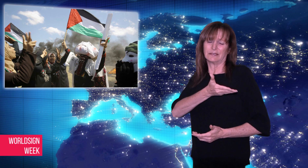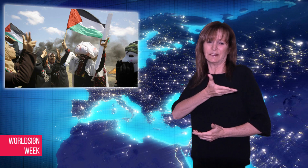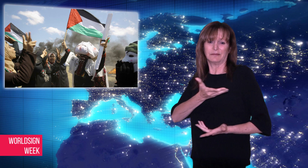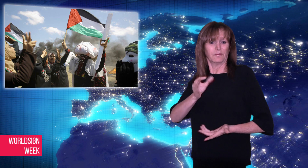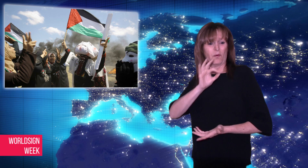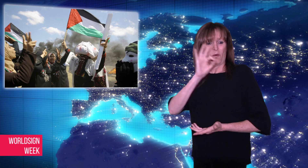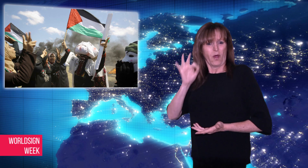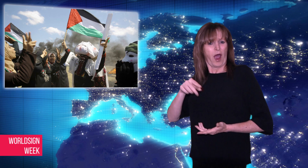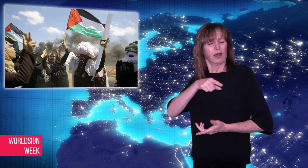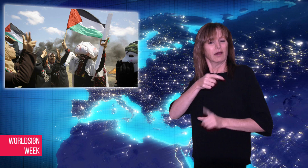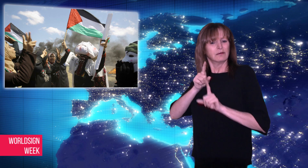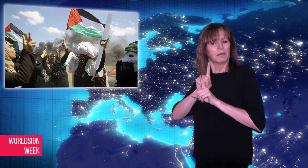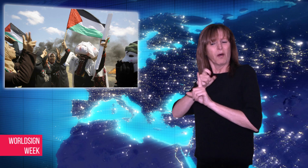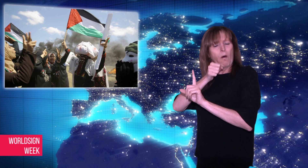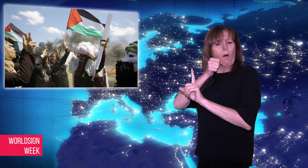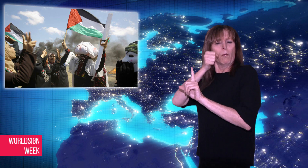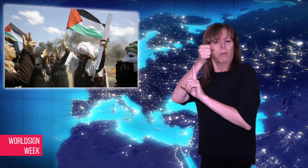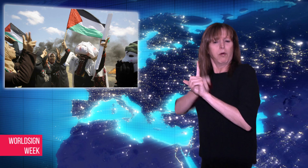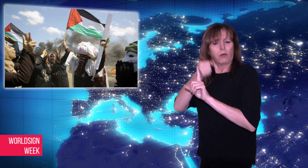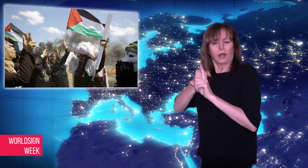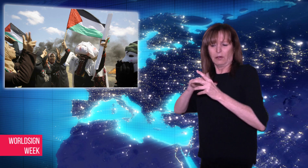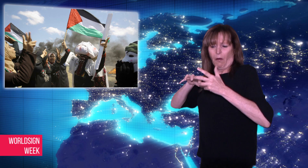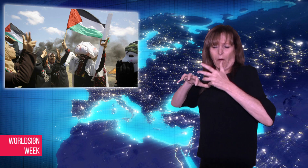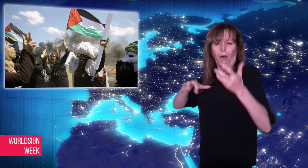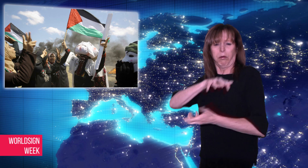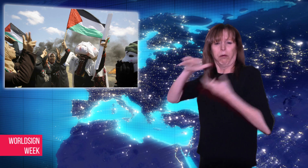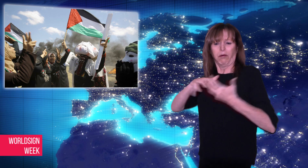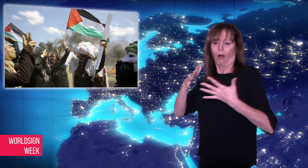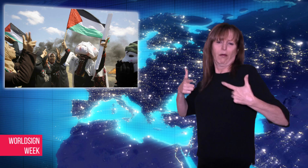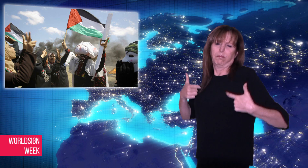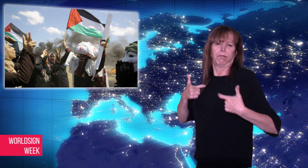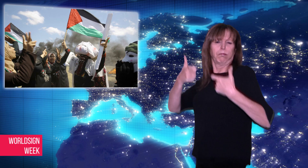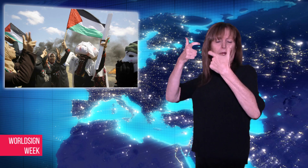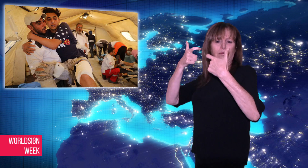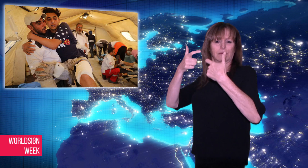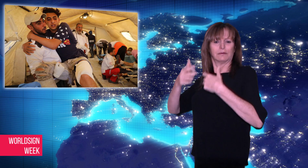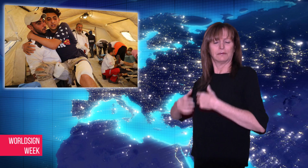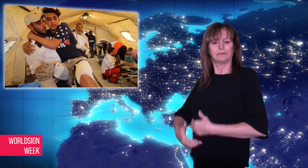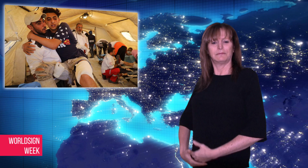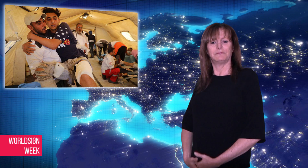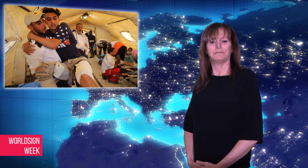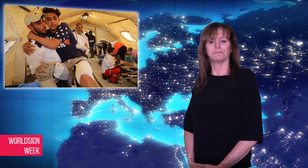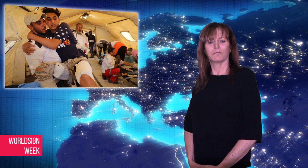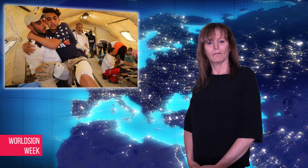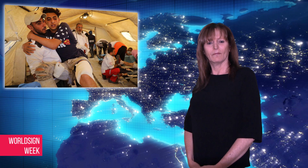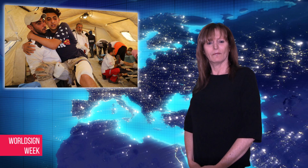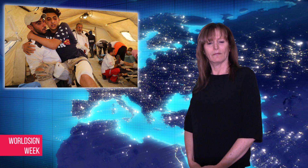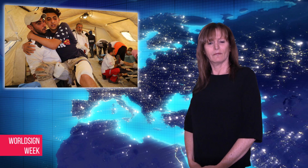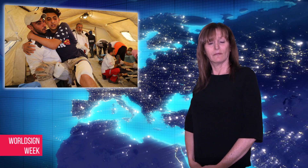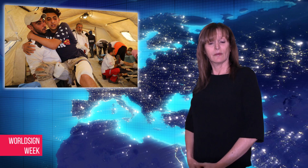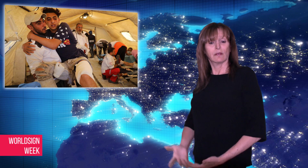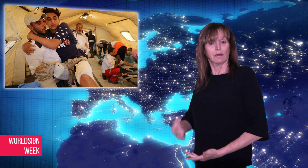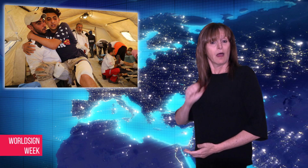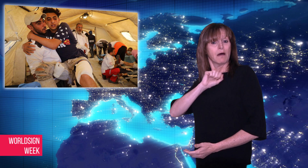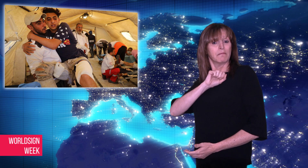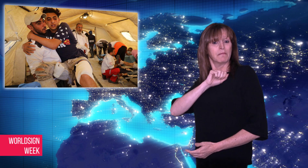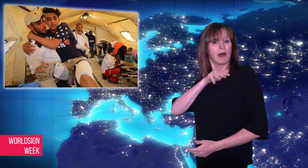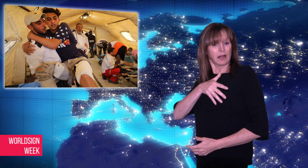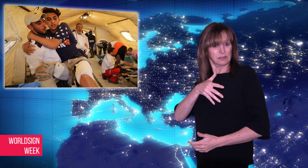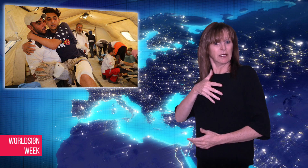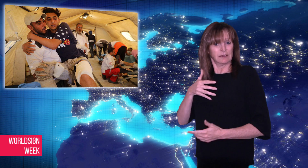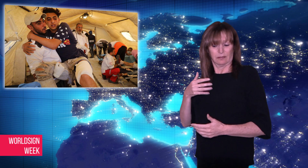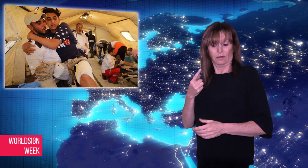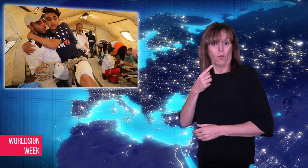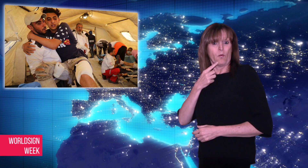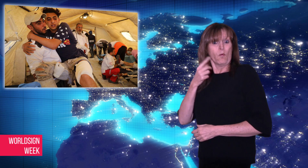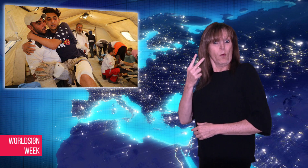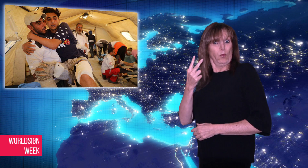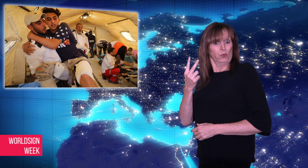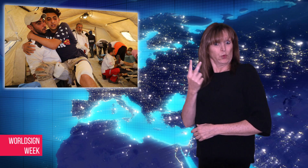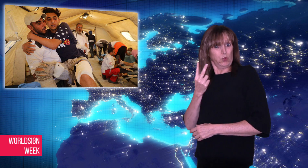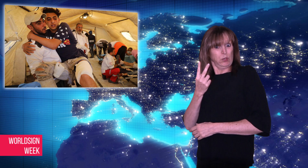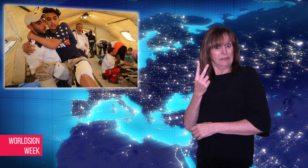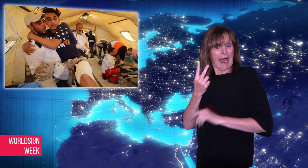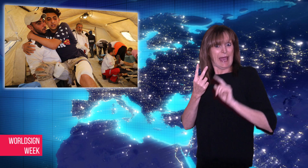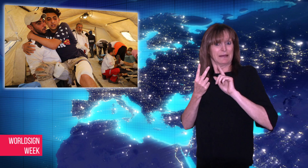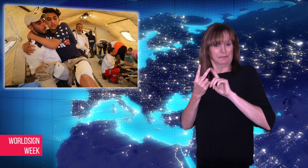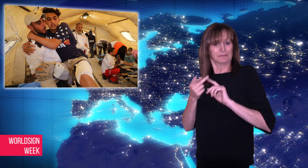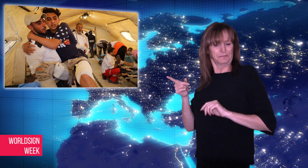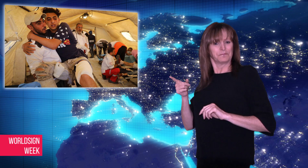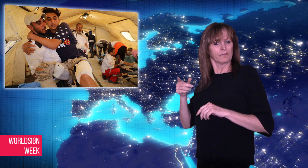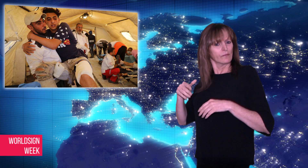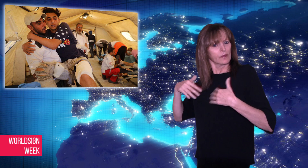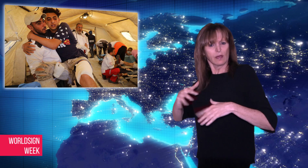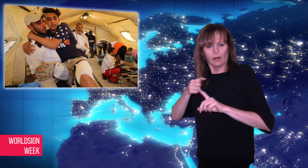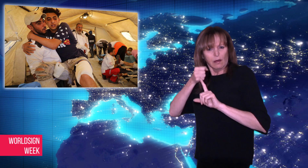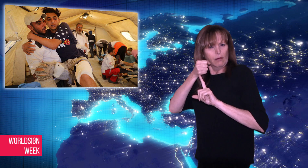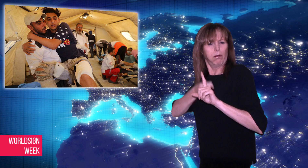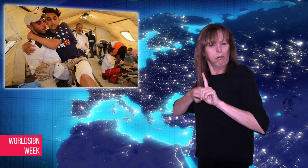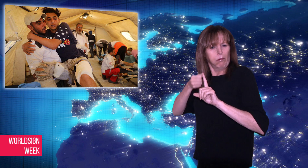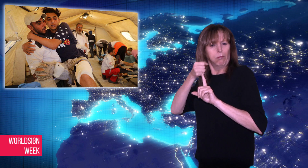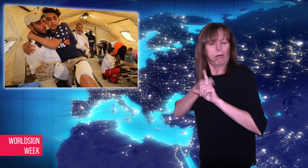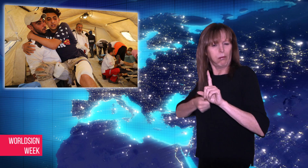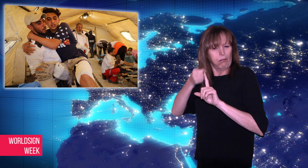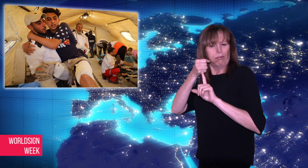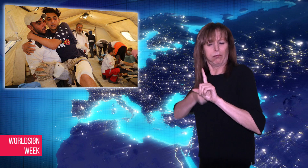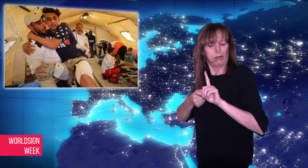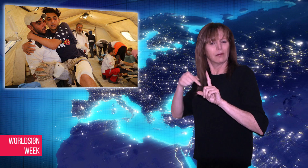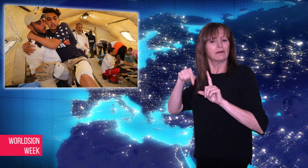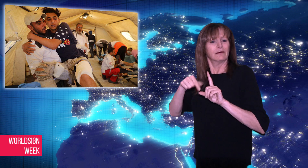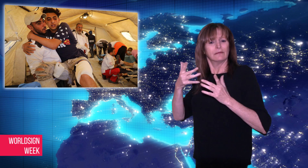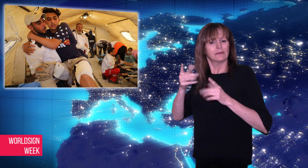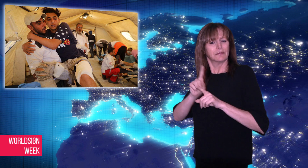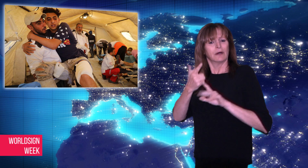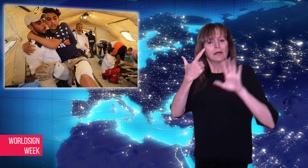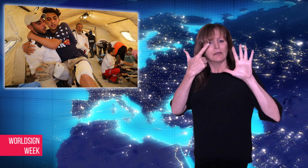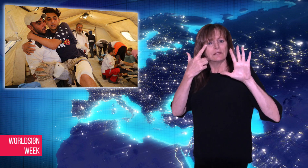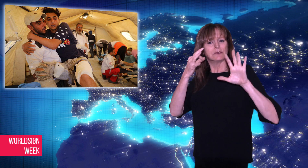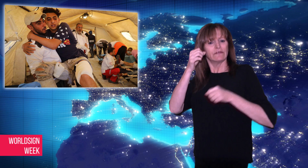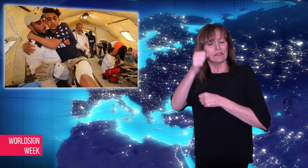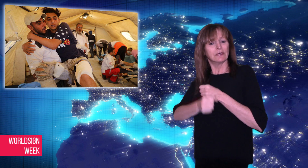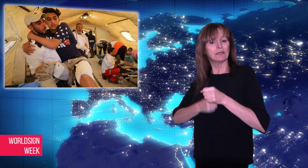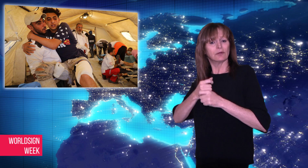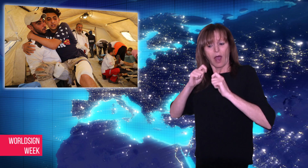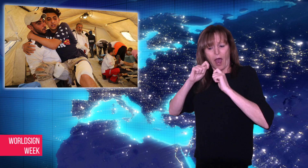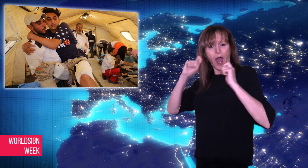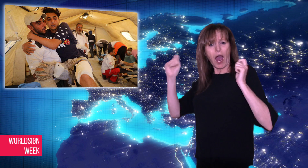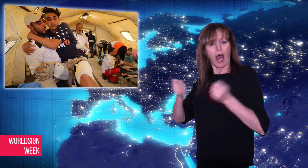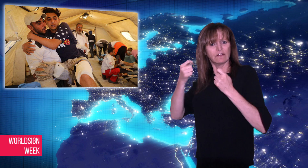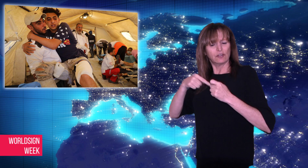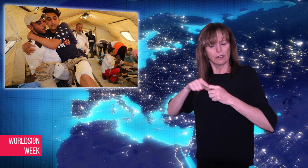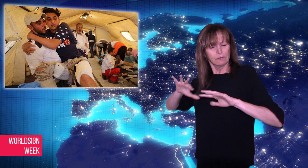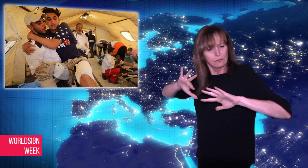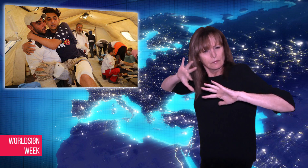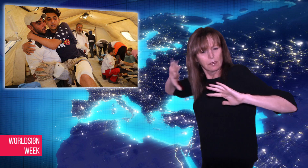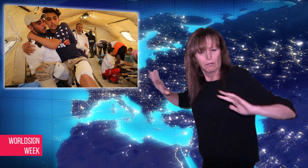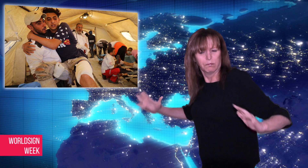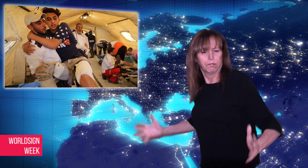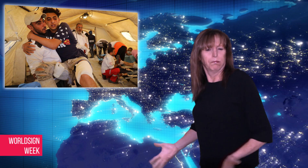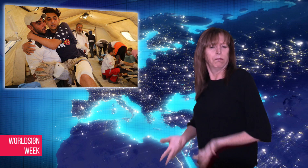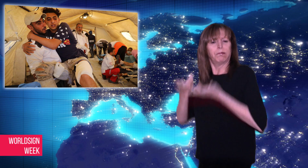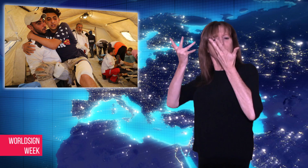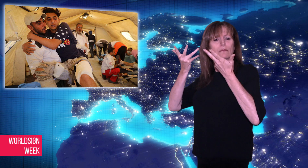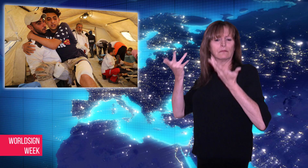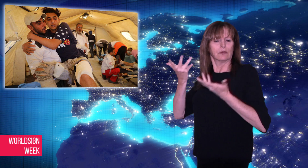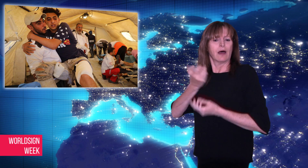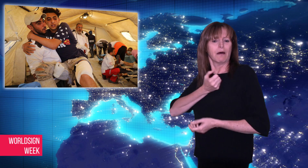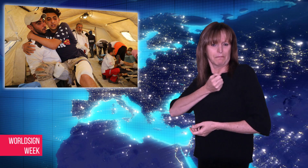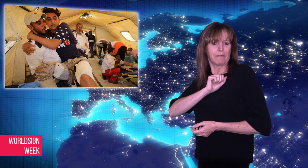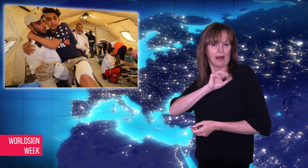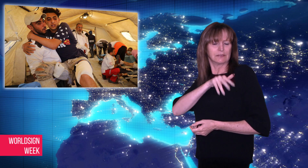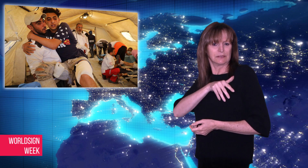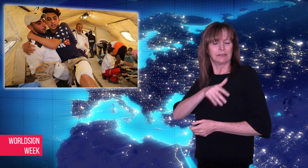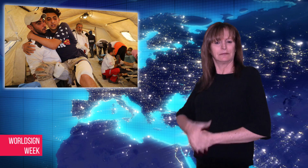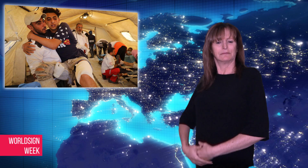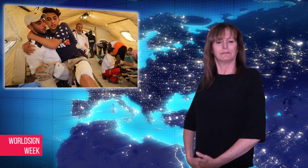anniversary of the uprooting of the Palestinians.